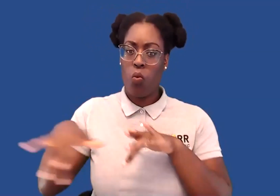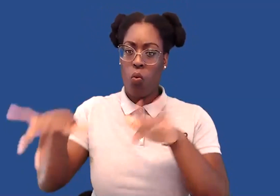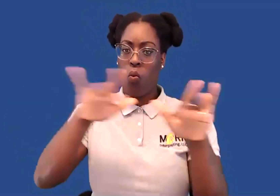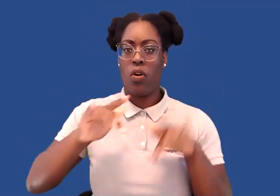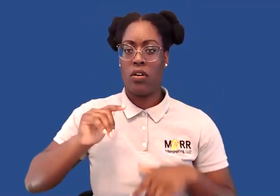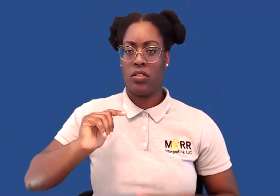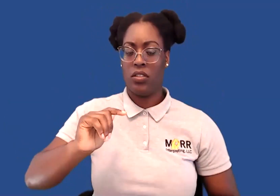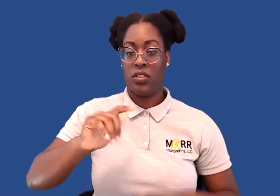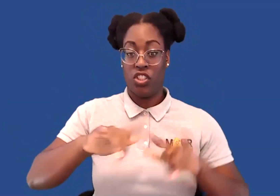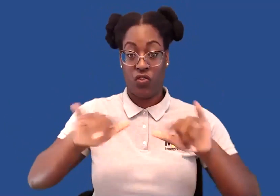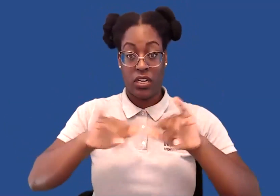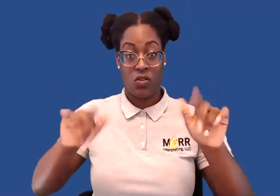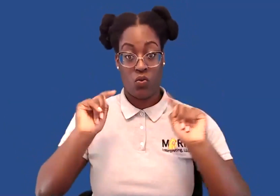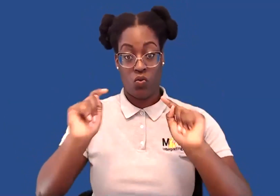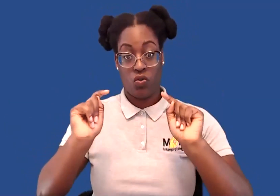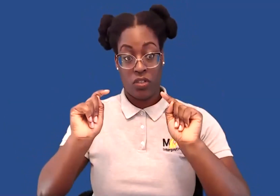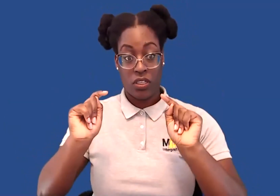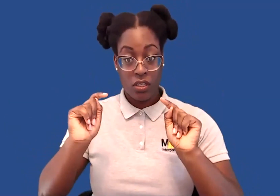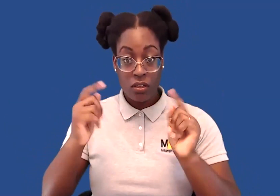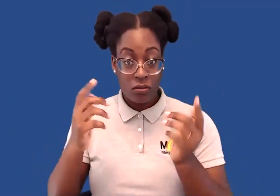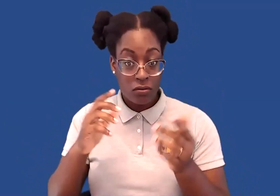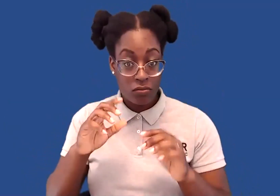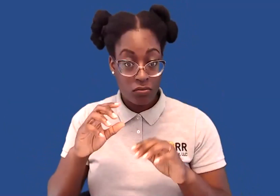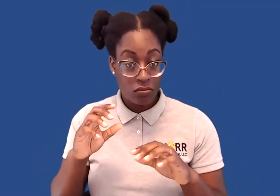"so that the writer can review the session if needed?